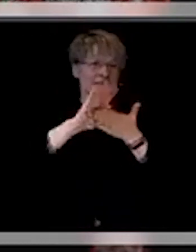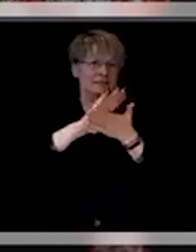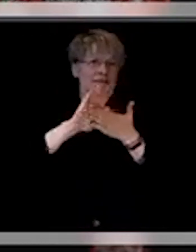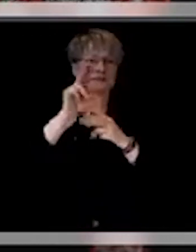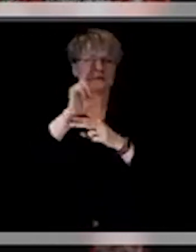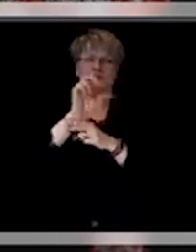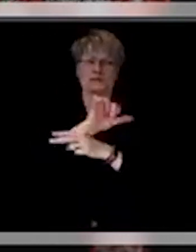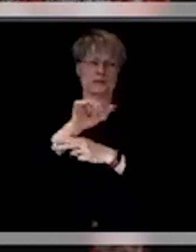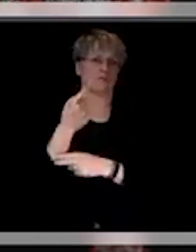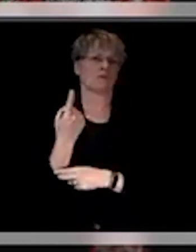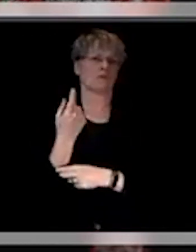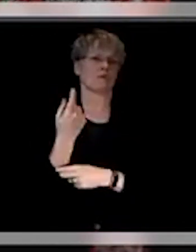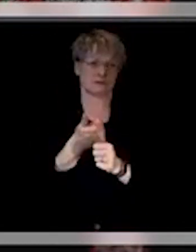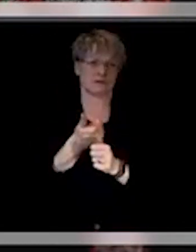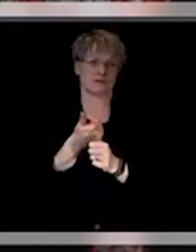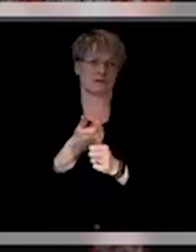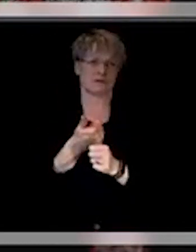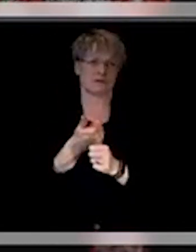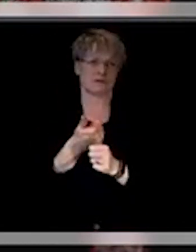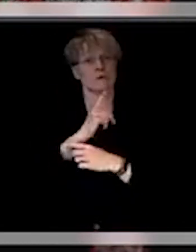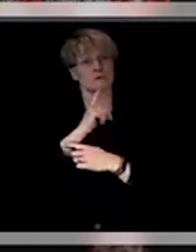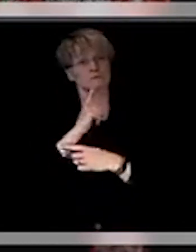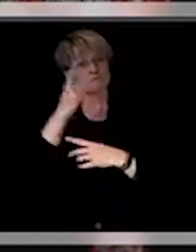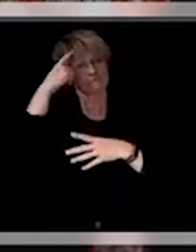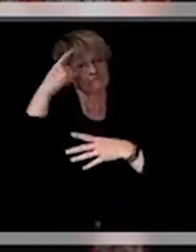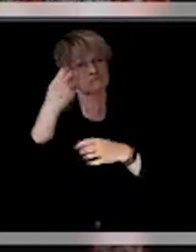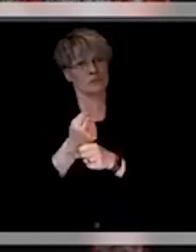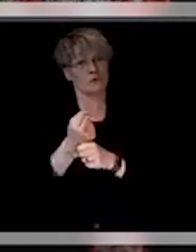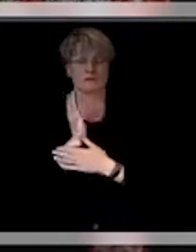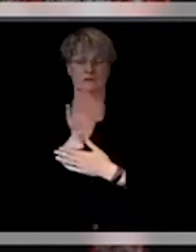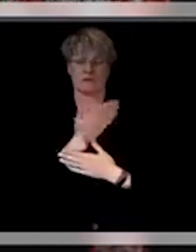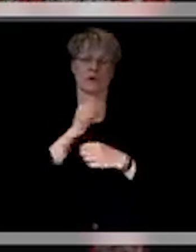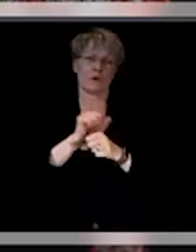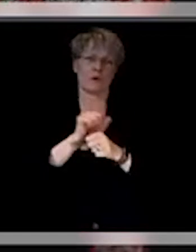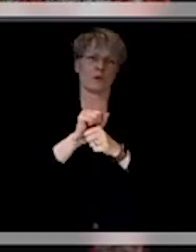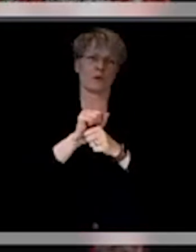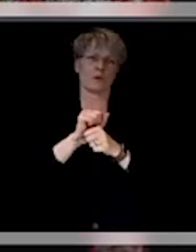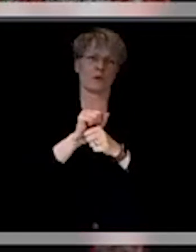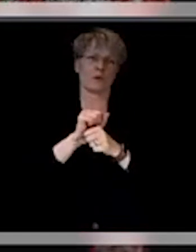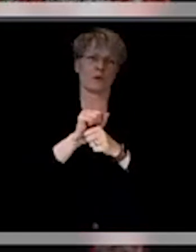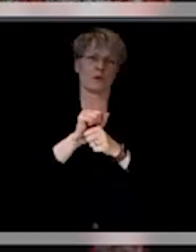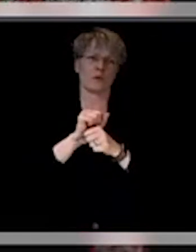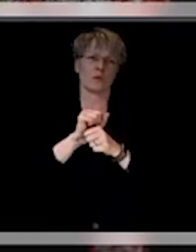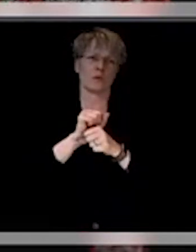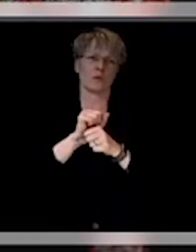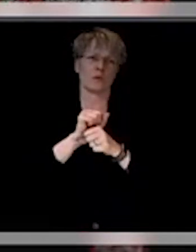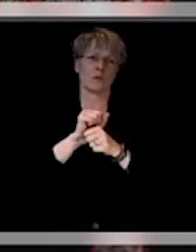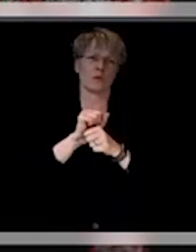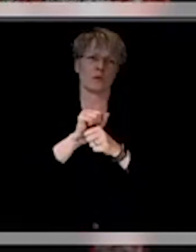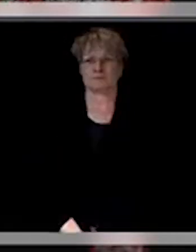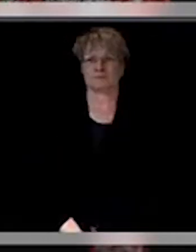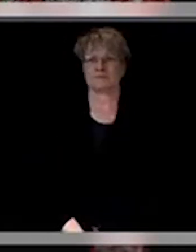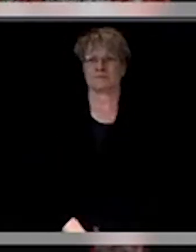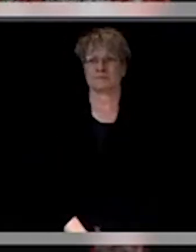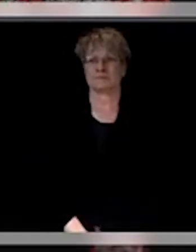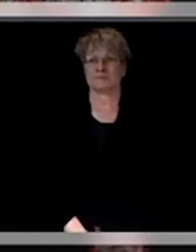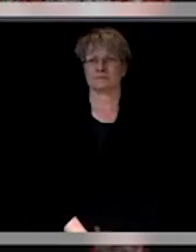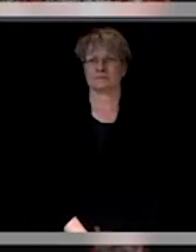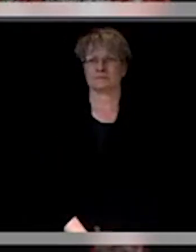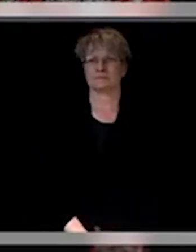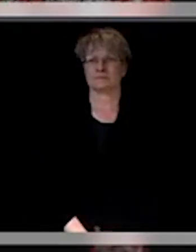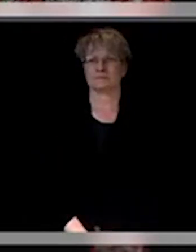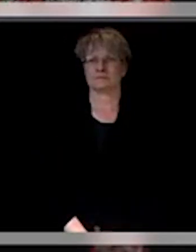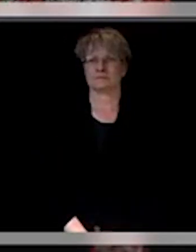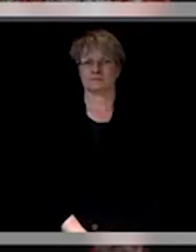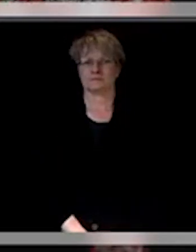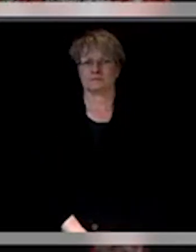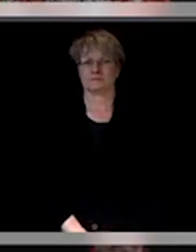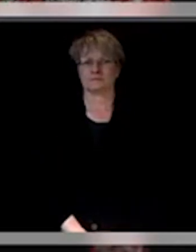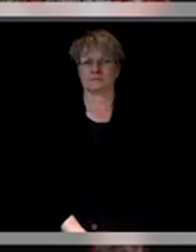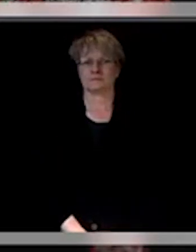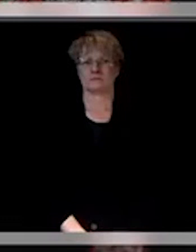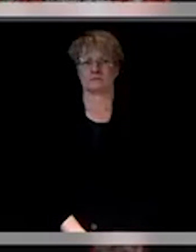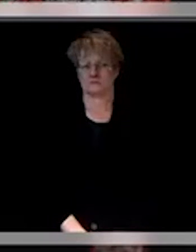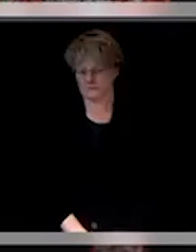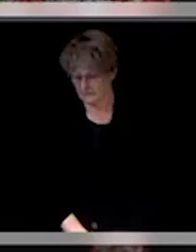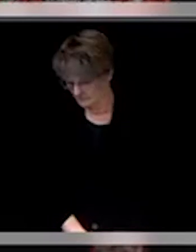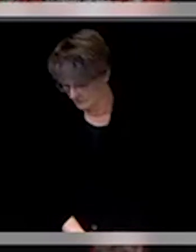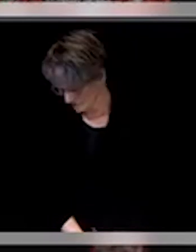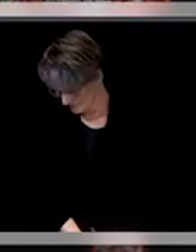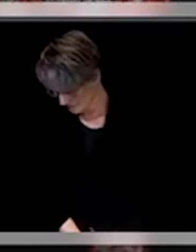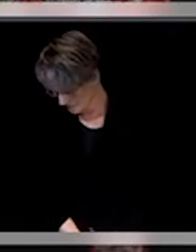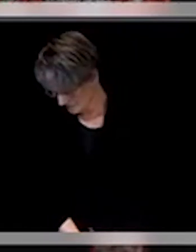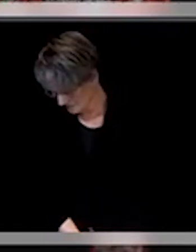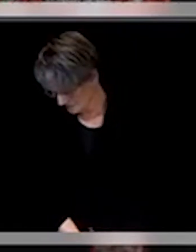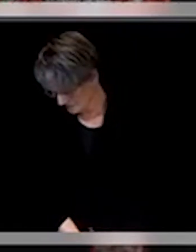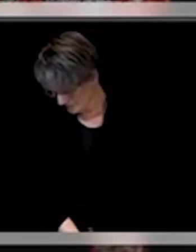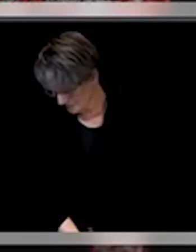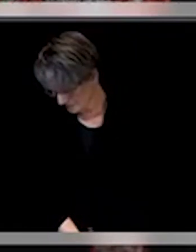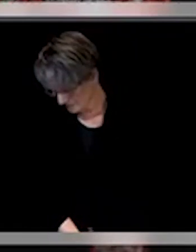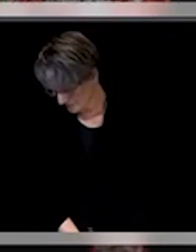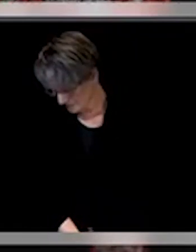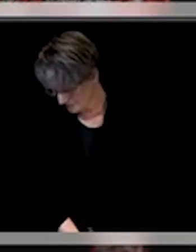describing with you.